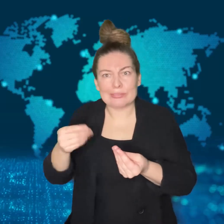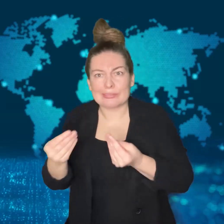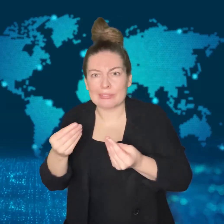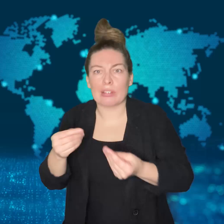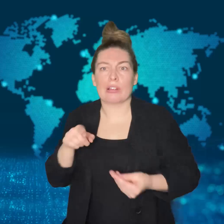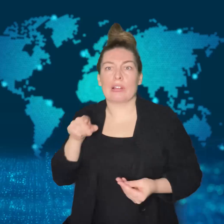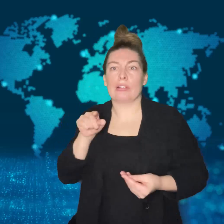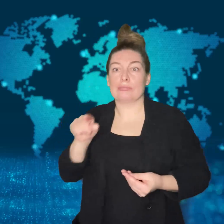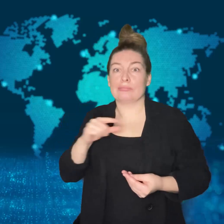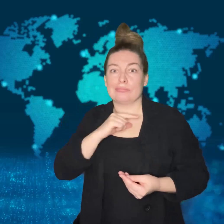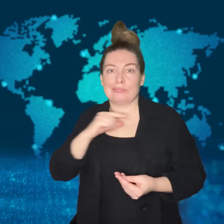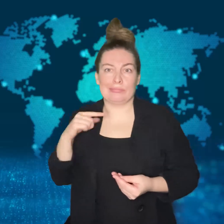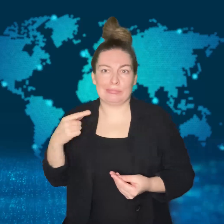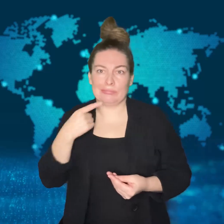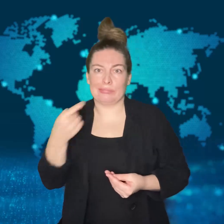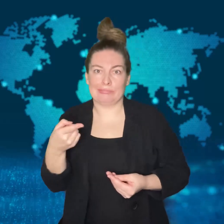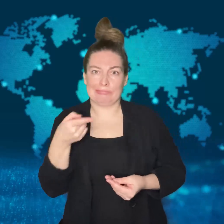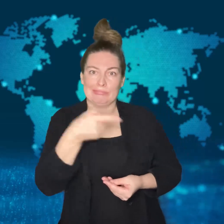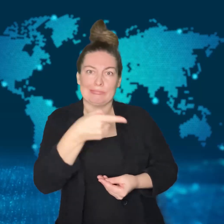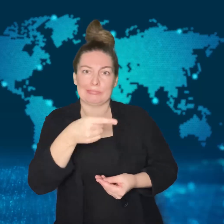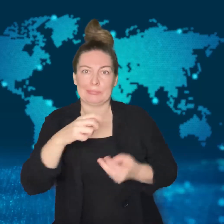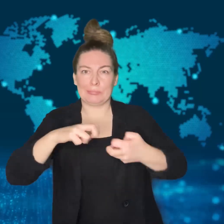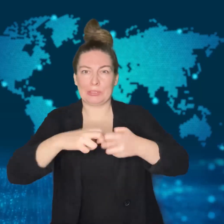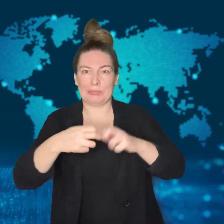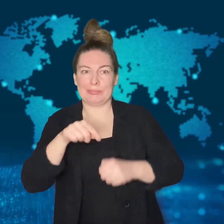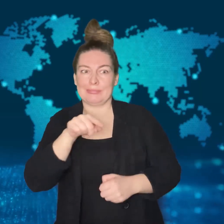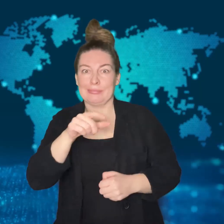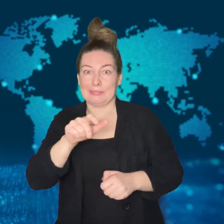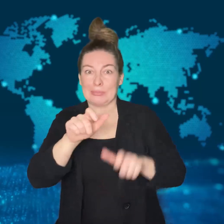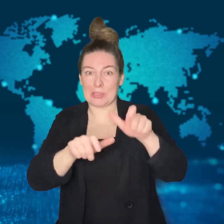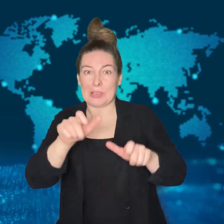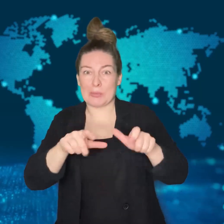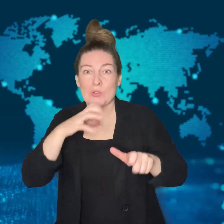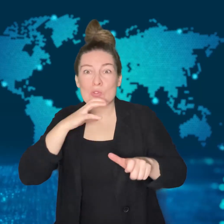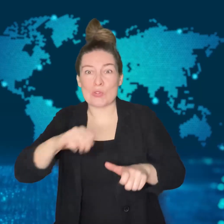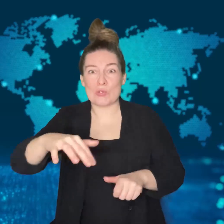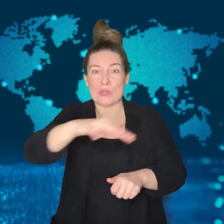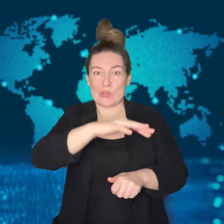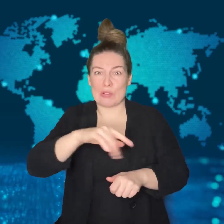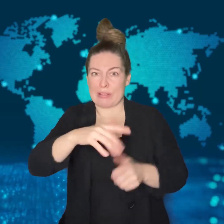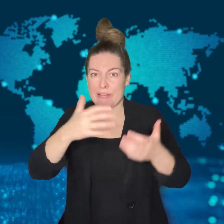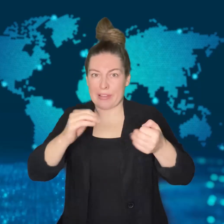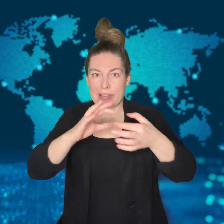ordered the massacre after a Vodou priest had accused elderly people of